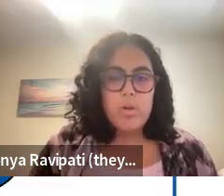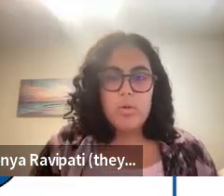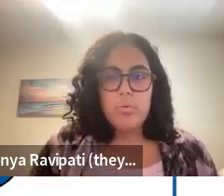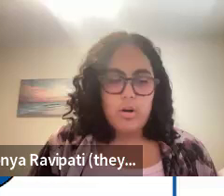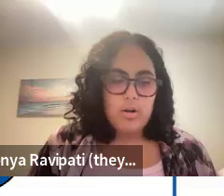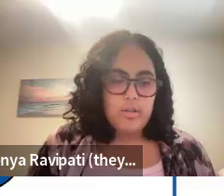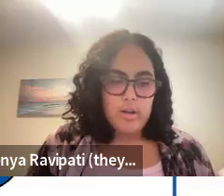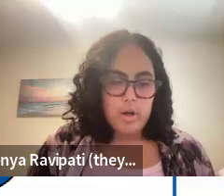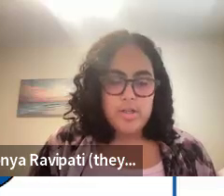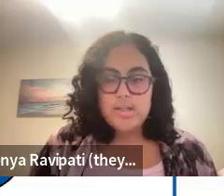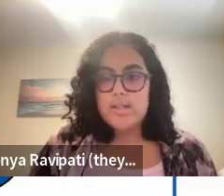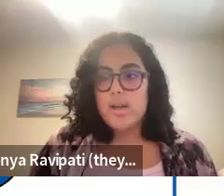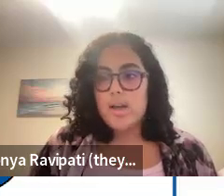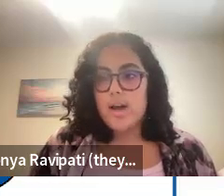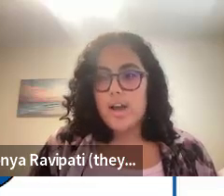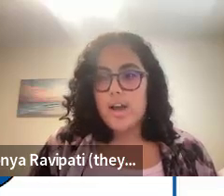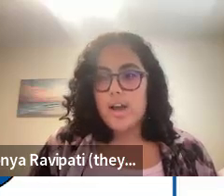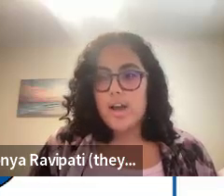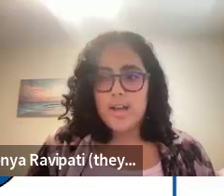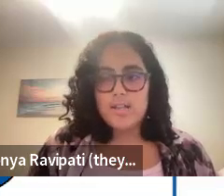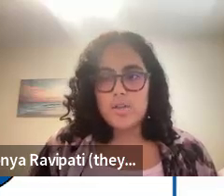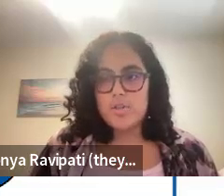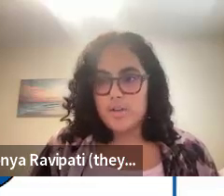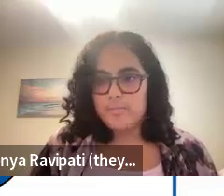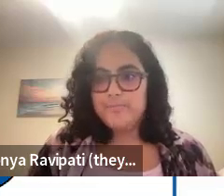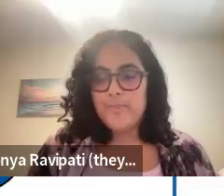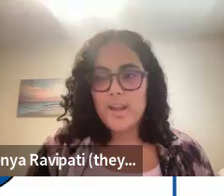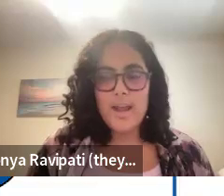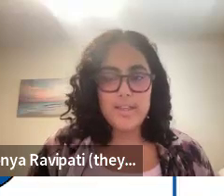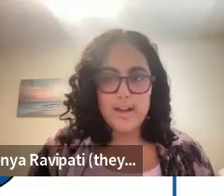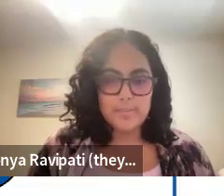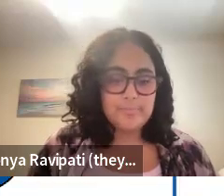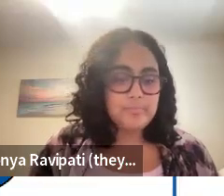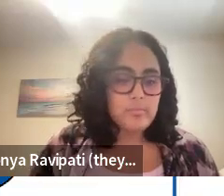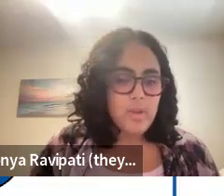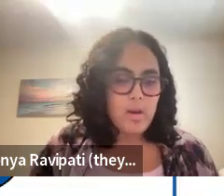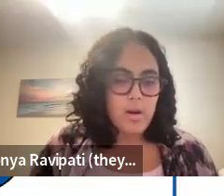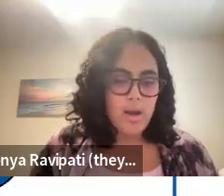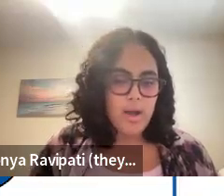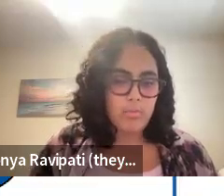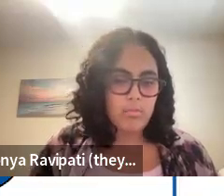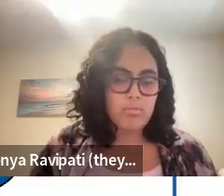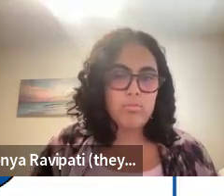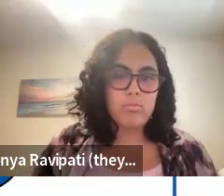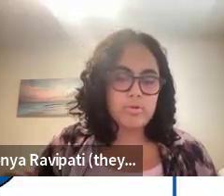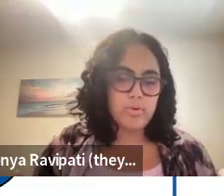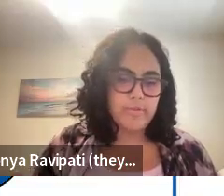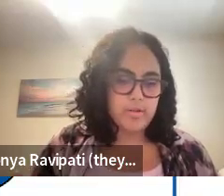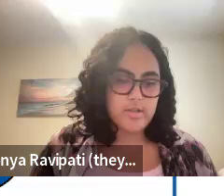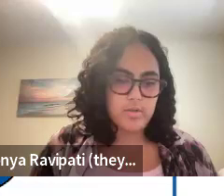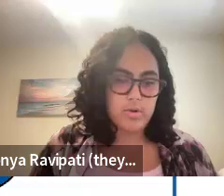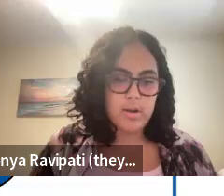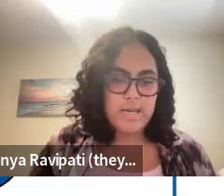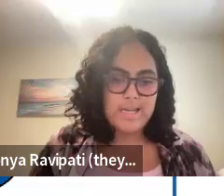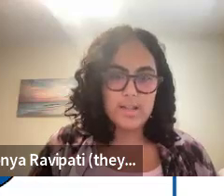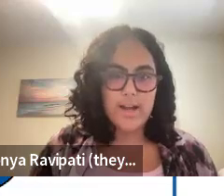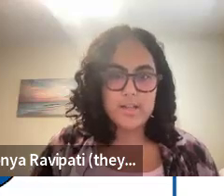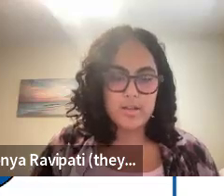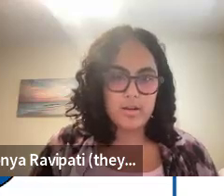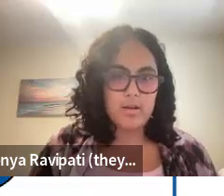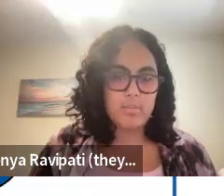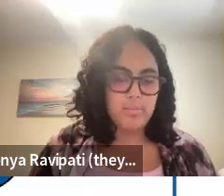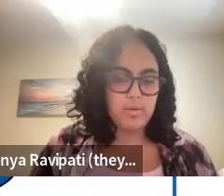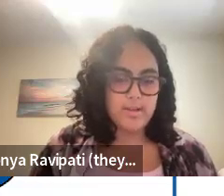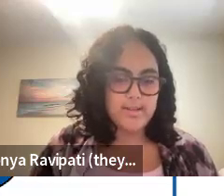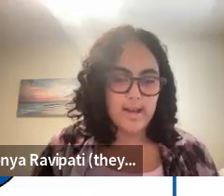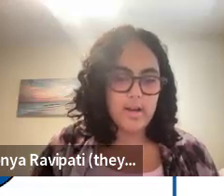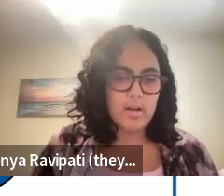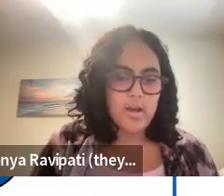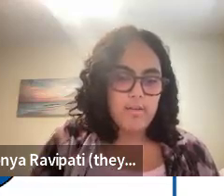Willowbrook, the largest state institution at the time, was revealed to neglect the people inside,